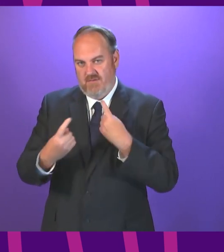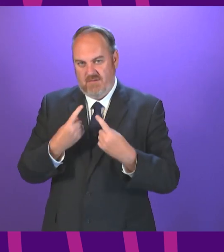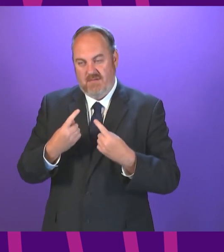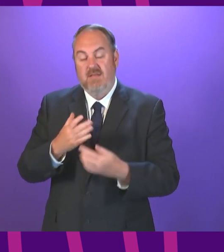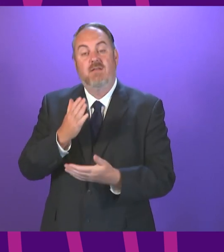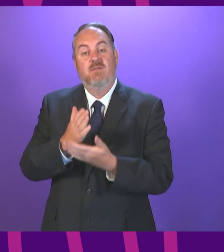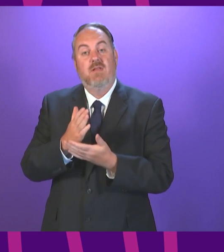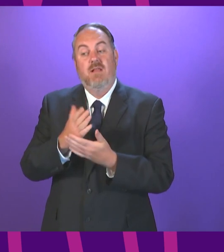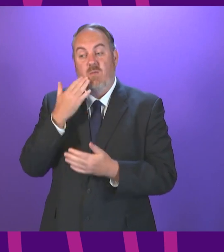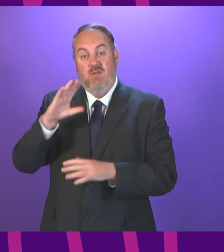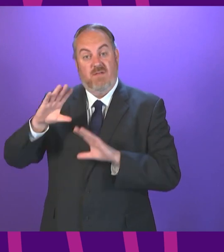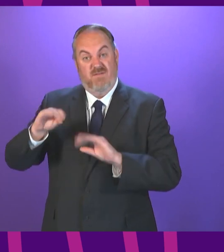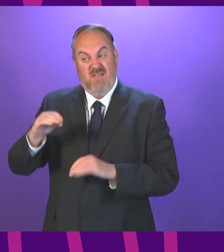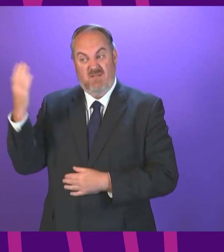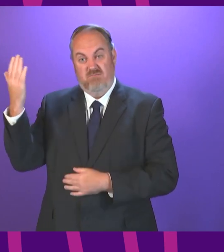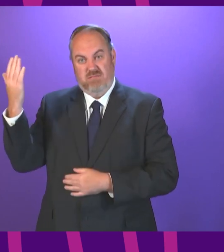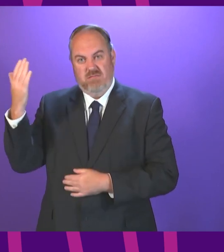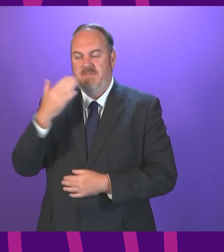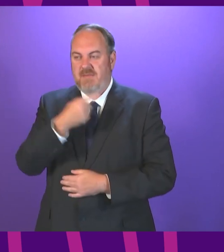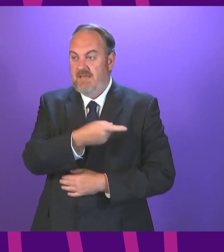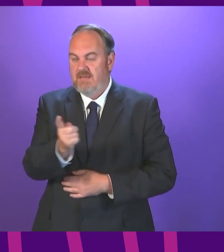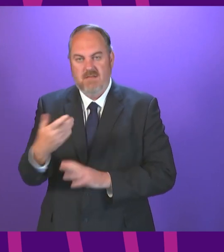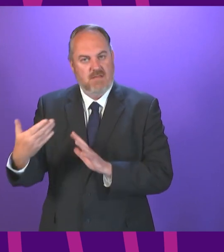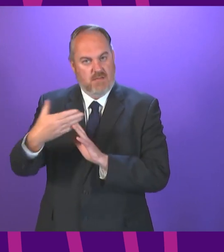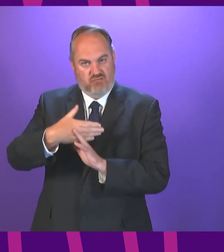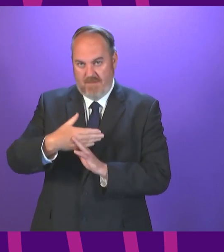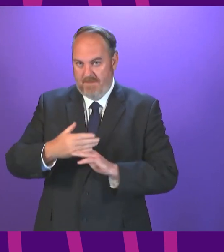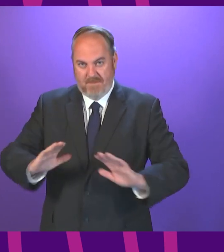her statement, so there should be no interventions or interruptions.